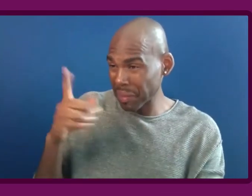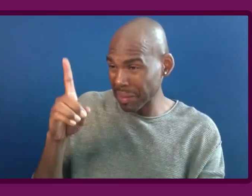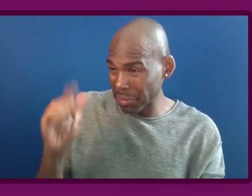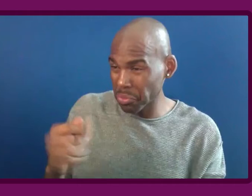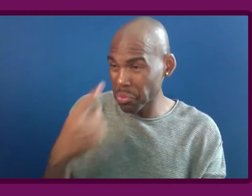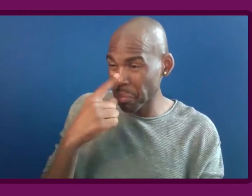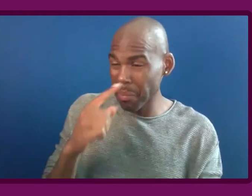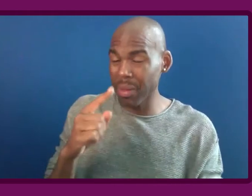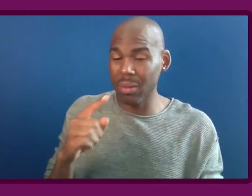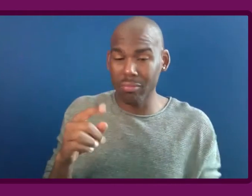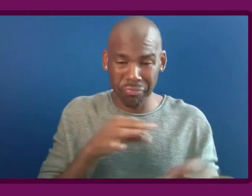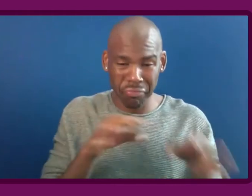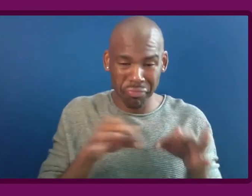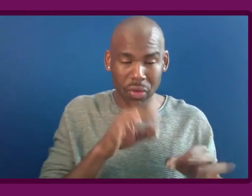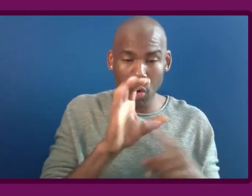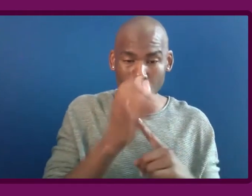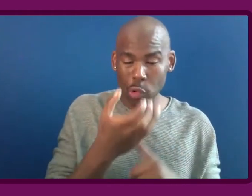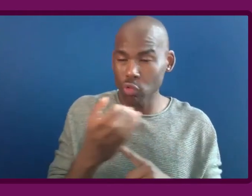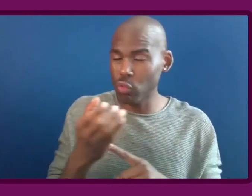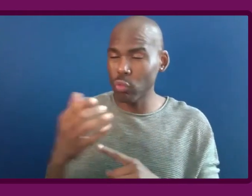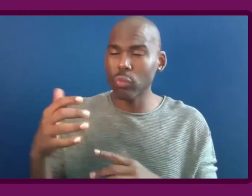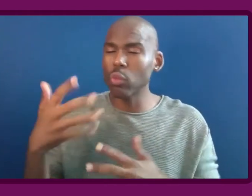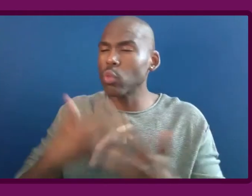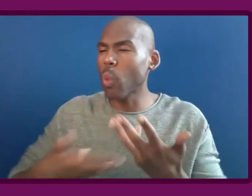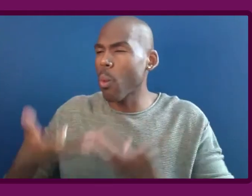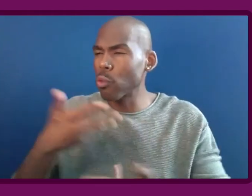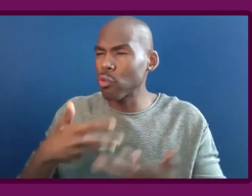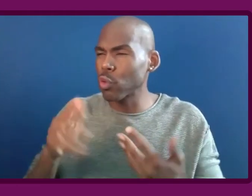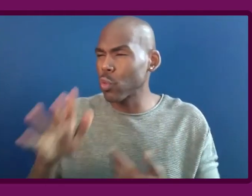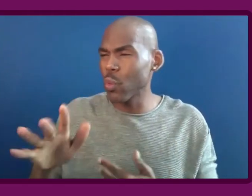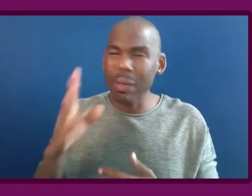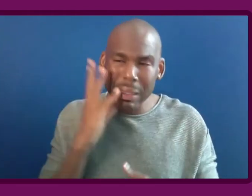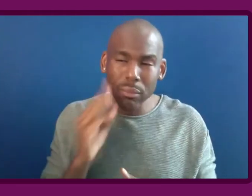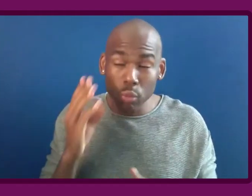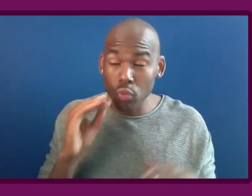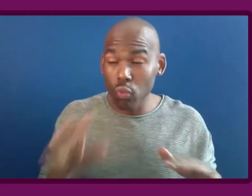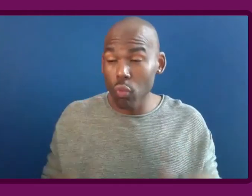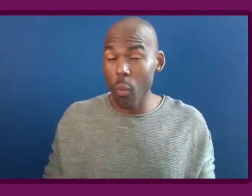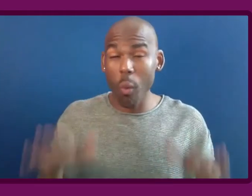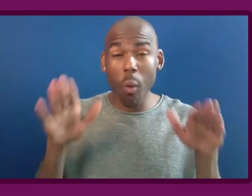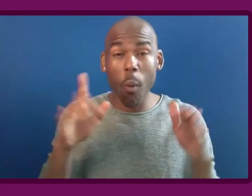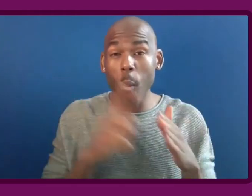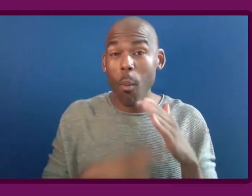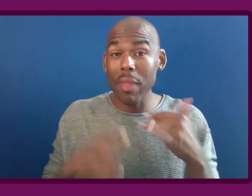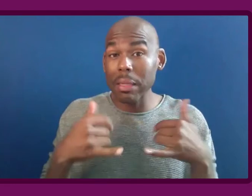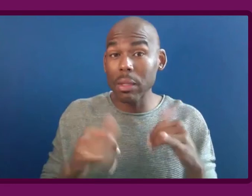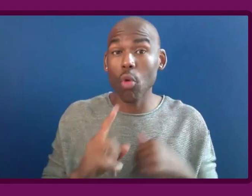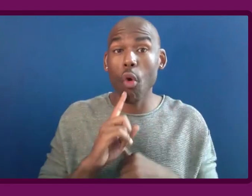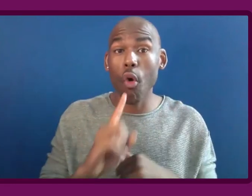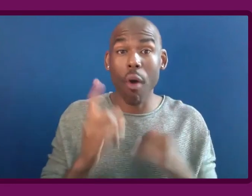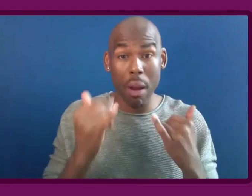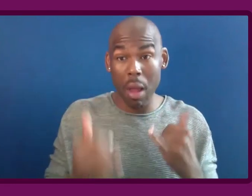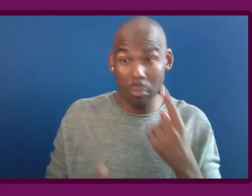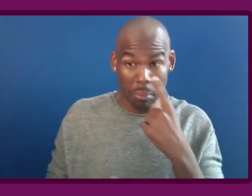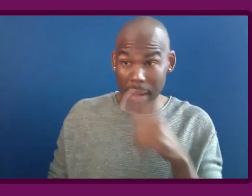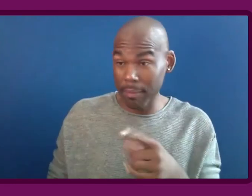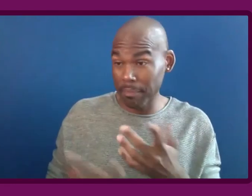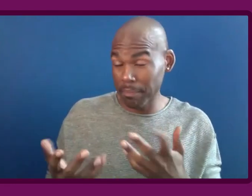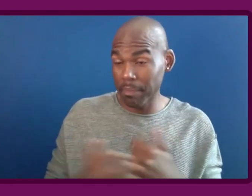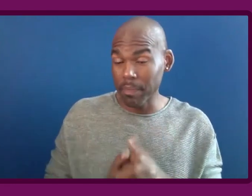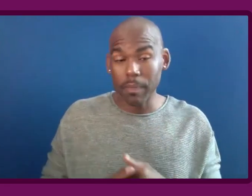my back started to hurt. I was a dancer and I did a lot of sports. My back started to hurt,